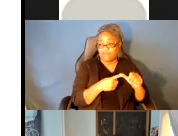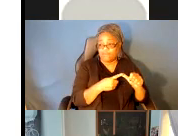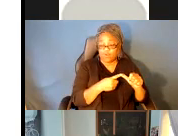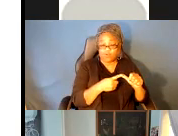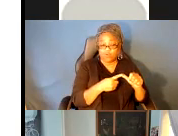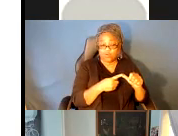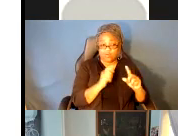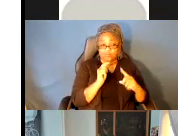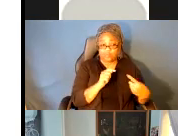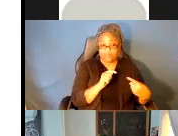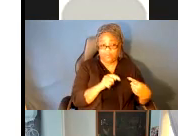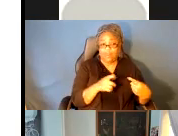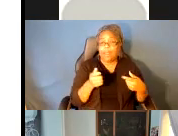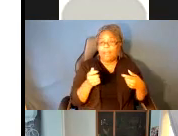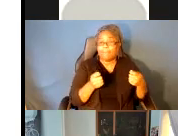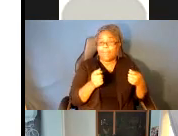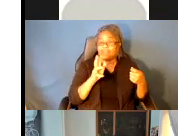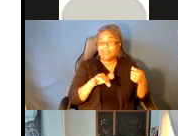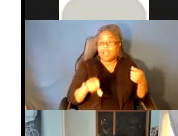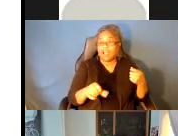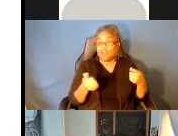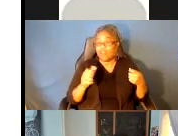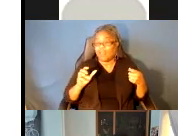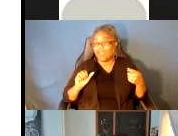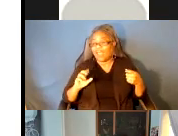managed by another entity other than the individual.